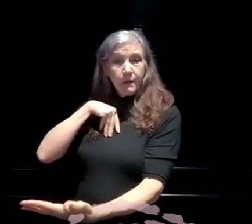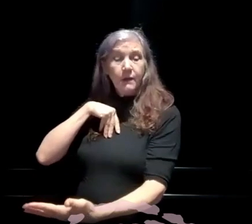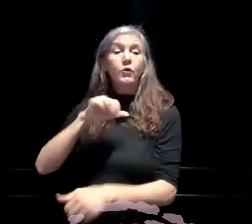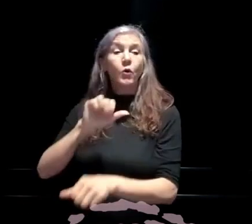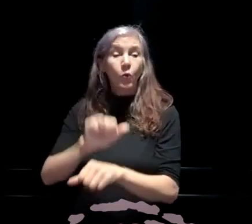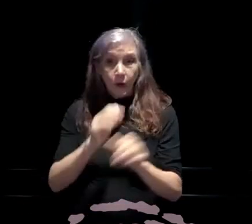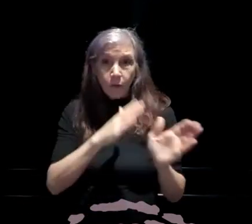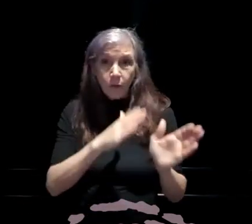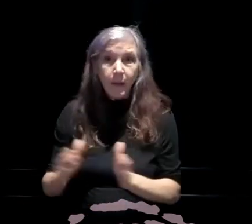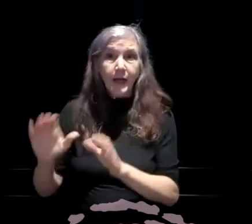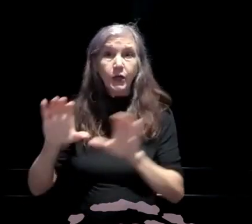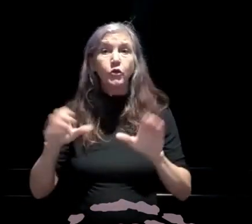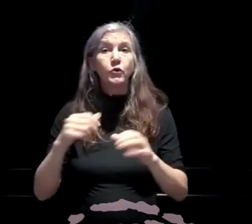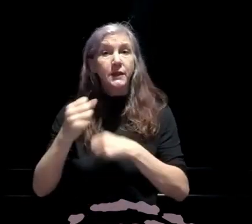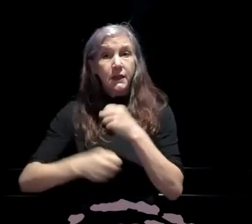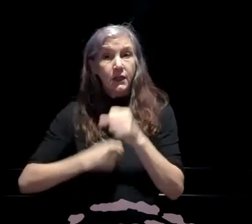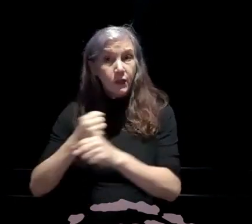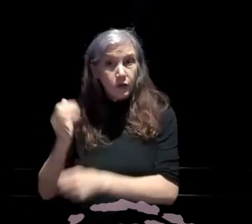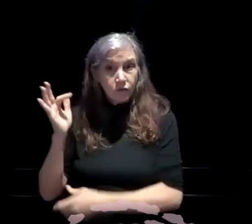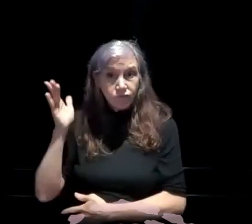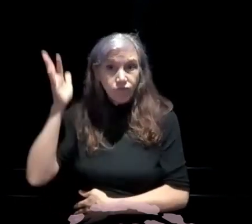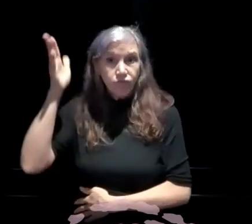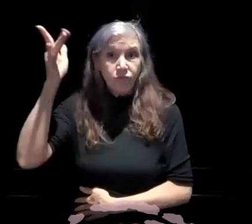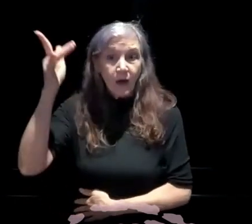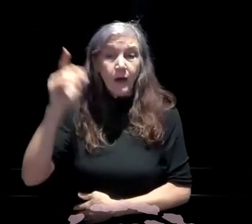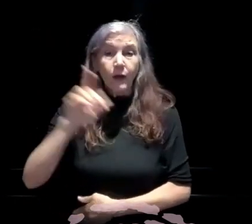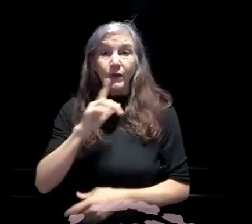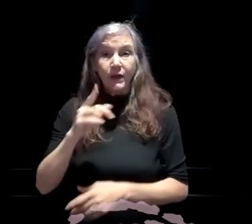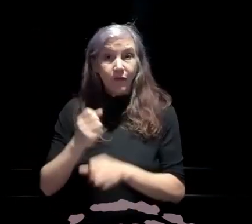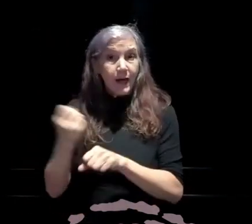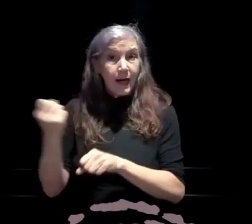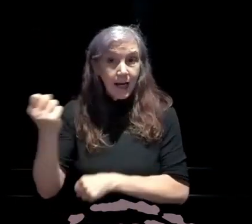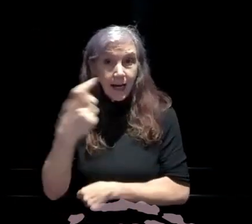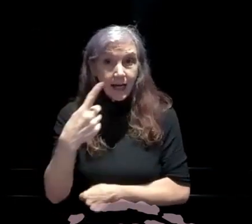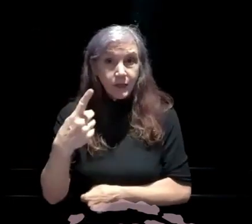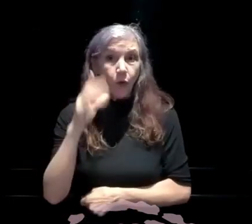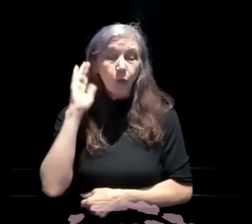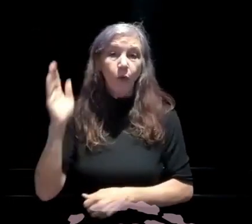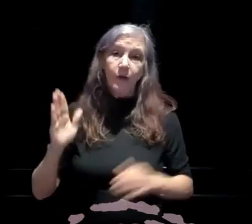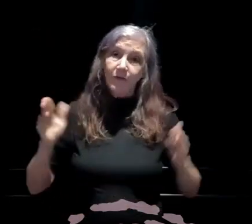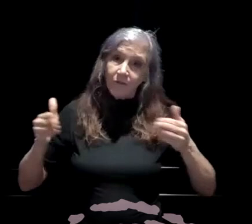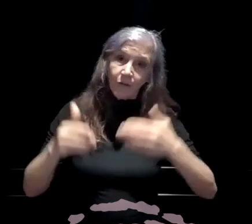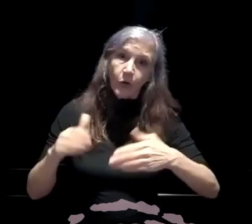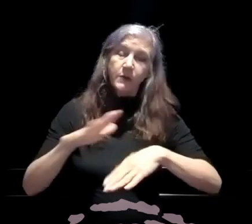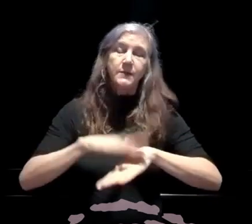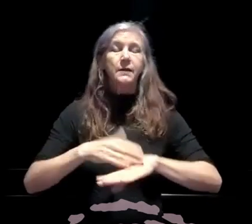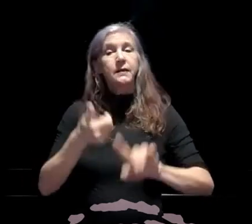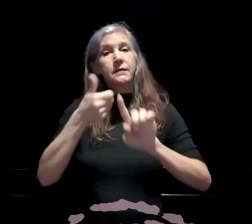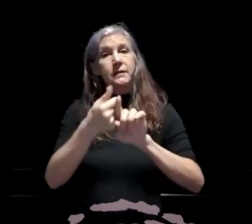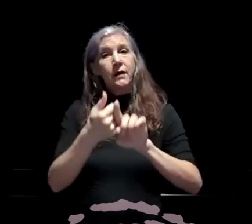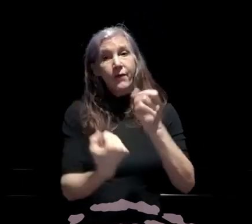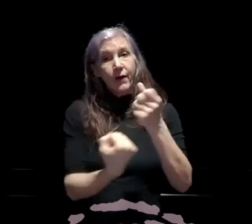The work that we're planning to do when the years moving forward really next coming up year is going to focus on self-advocacy.